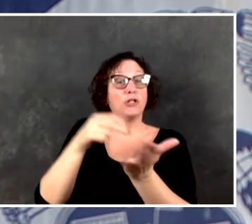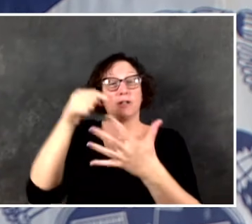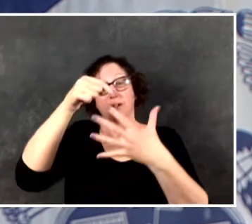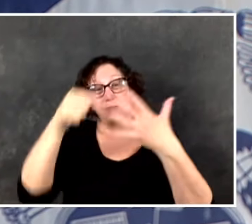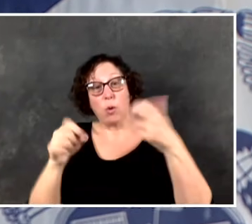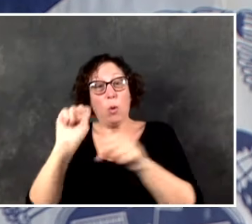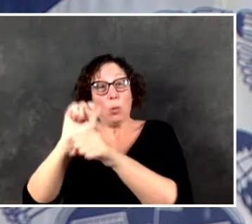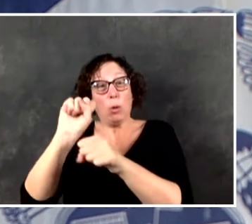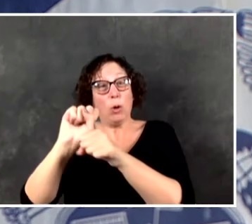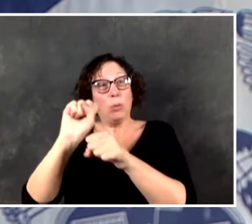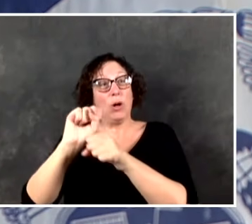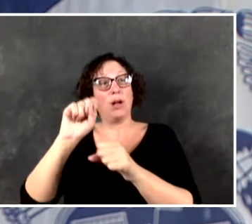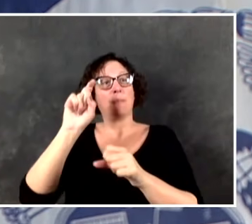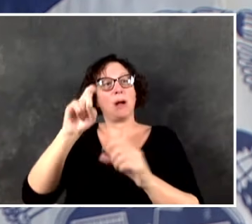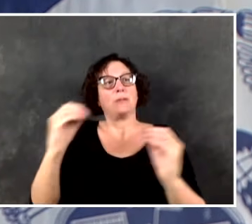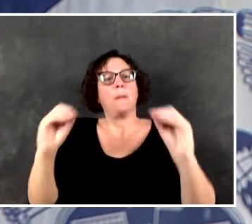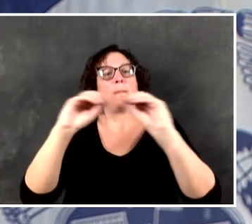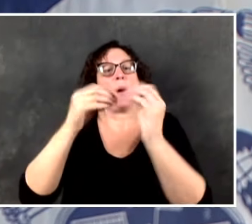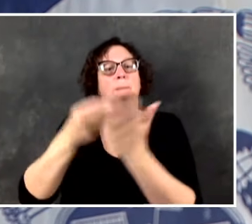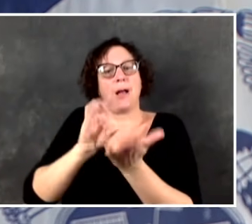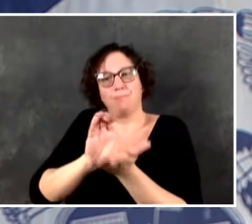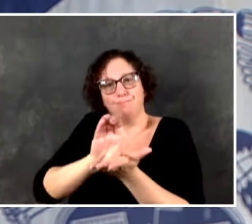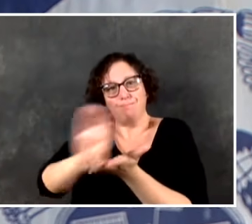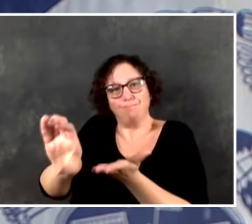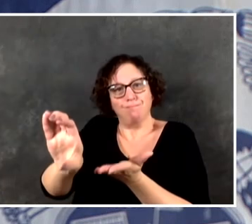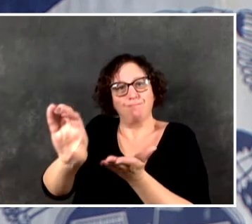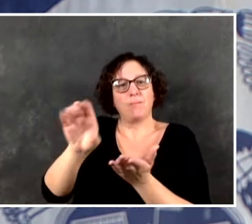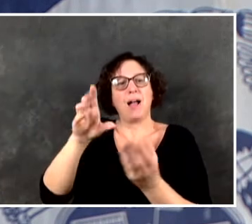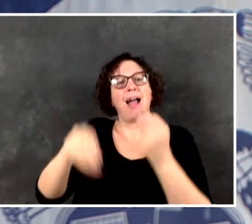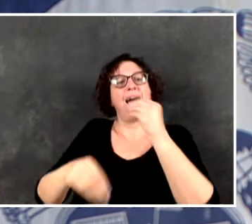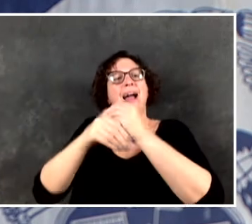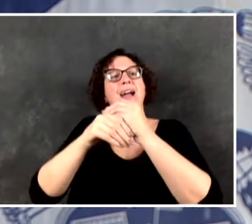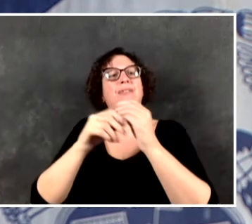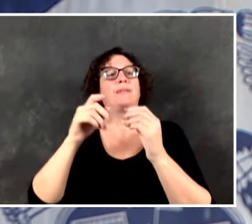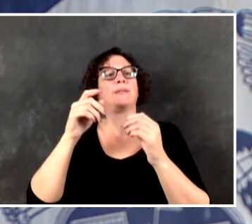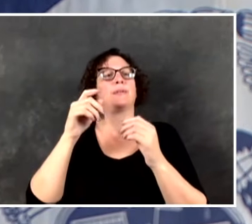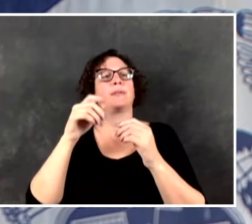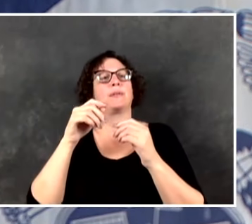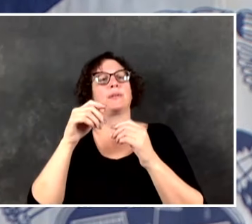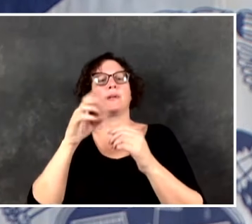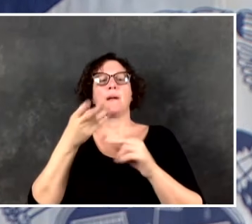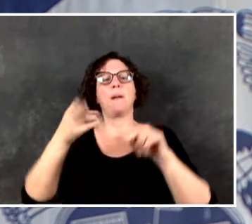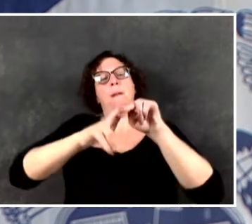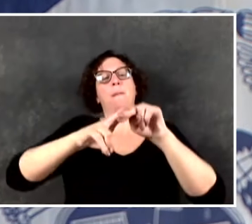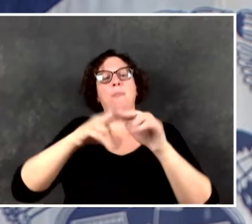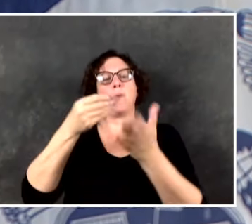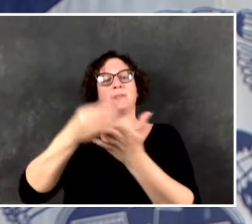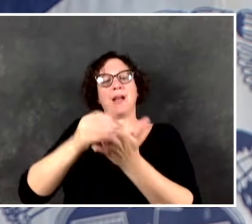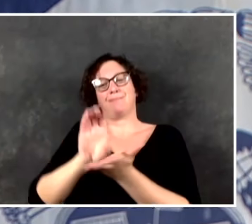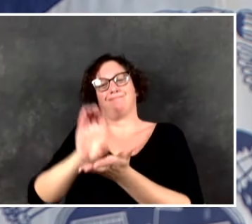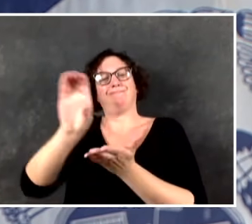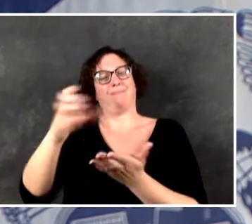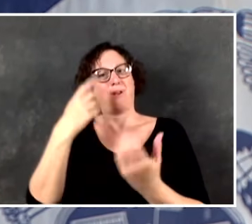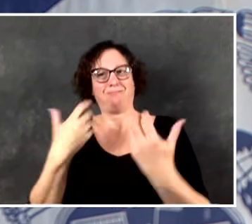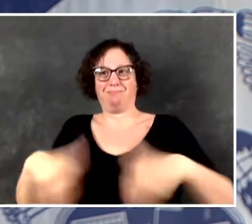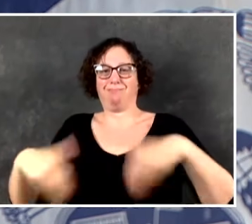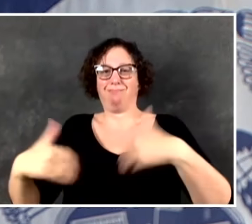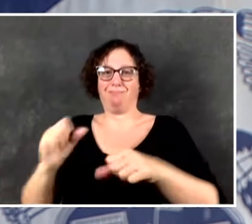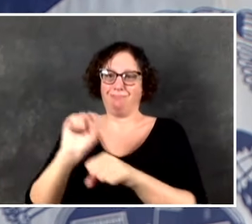I THINK IT IS ENTIRELY WITHIN THE REACH OF THE DA GONR DO THAT. REMEMBER EFFORTLESSLY THEY GAVE $58 BILLION TO THEAI NERLI INDUSTRY.